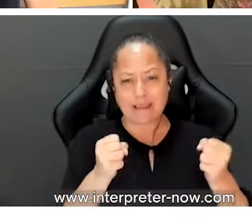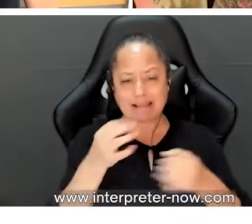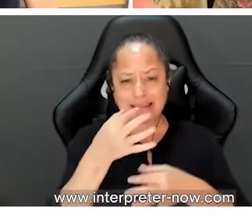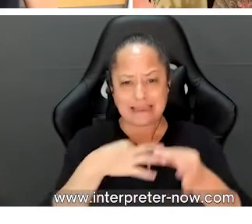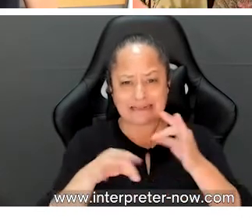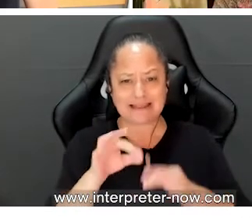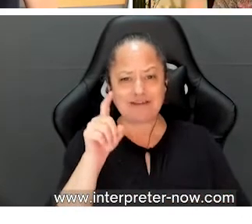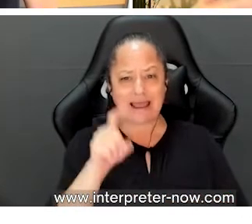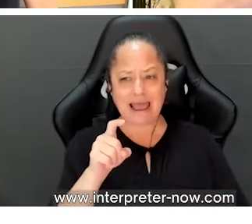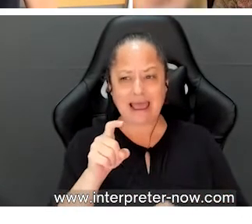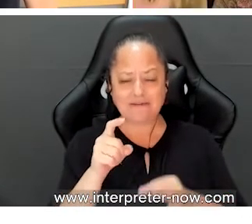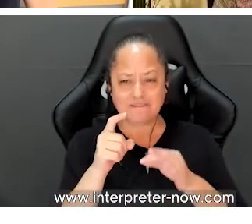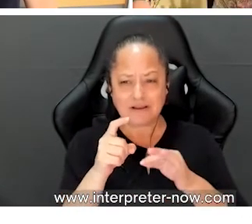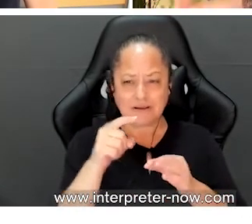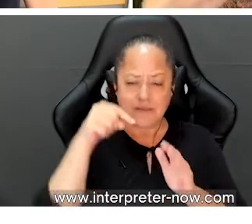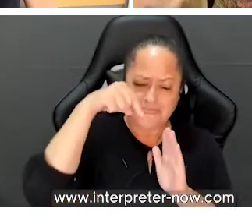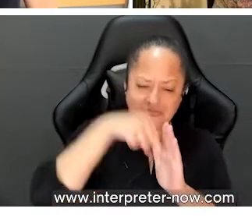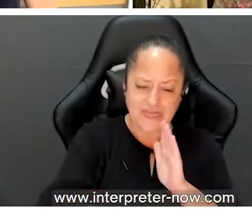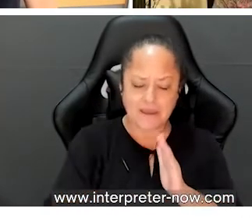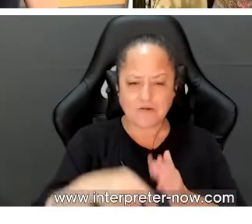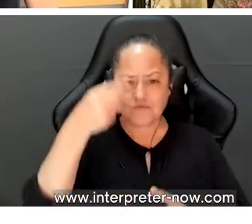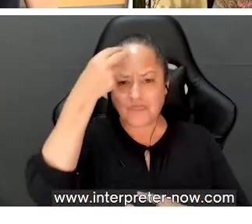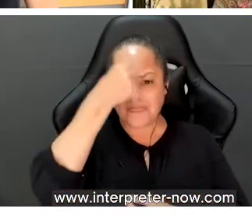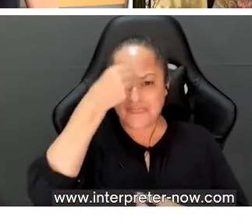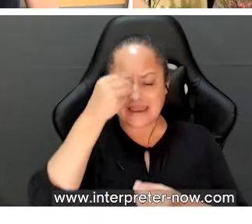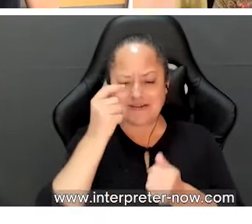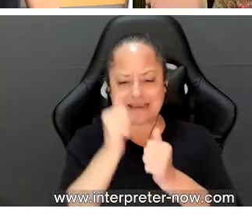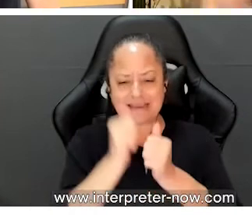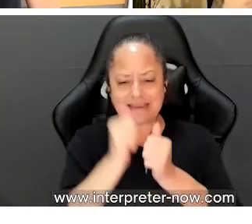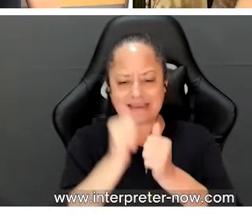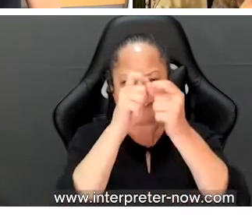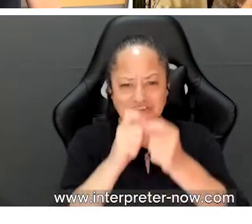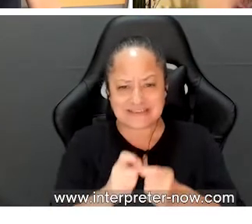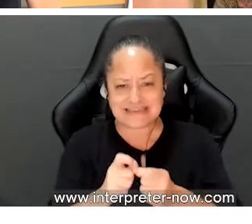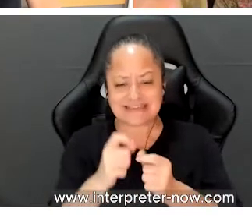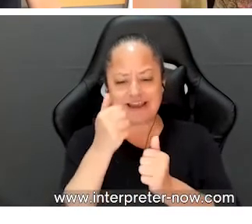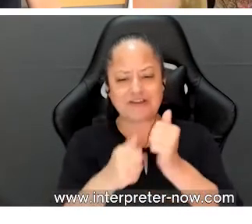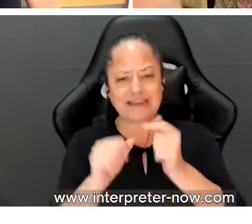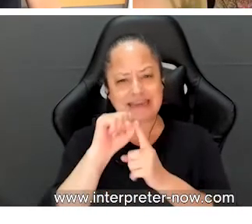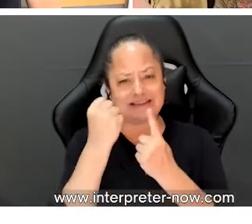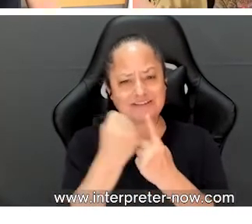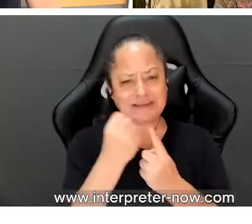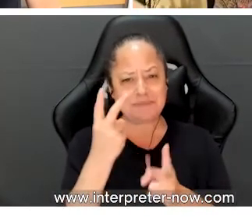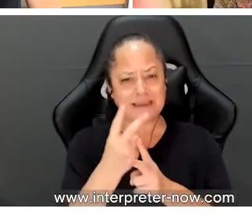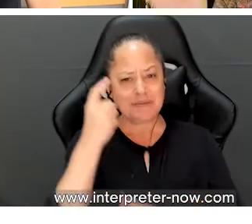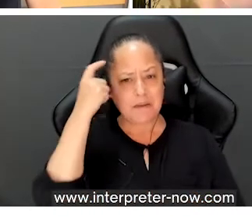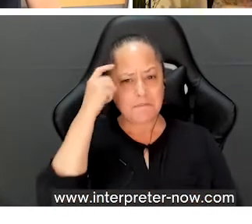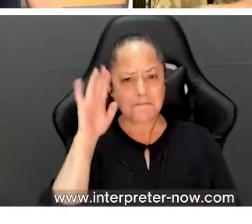critical, thinking over every single detail, every single situation. So keeping that in mind, that bias is ultimately natural.